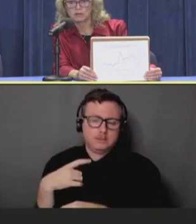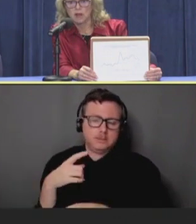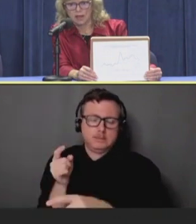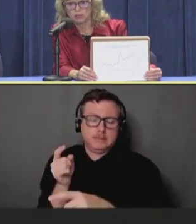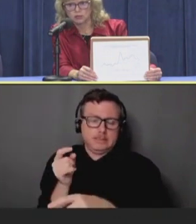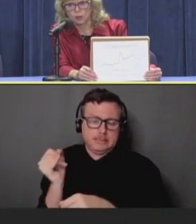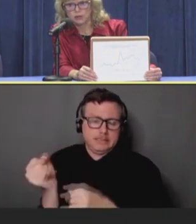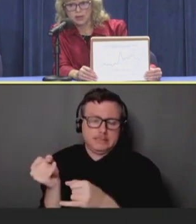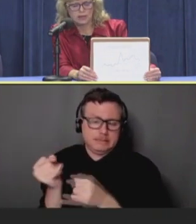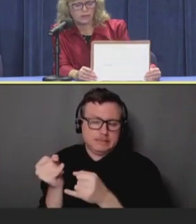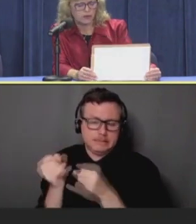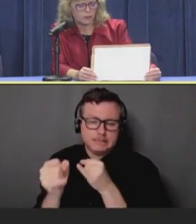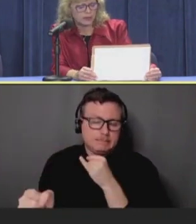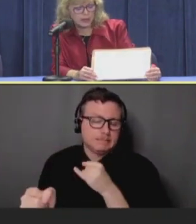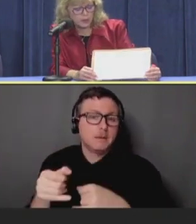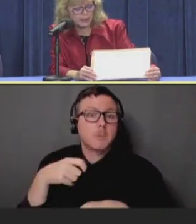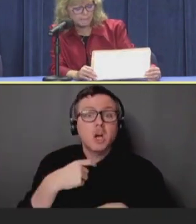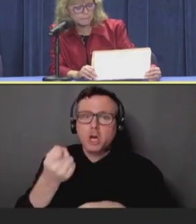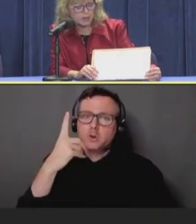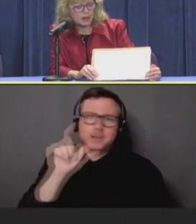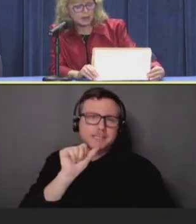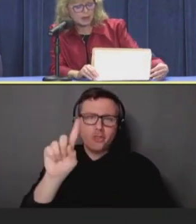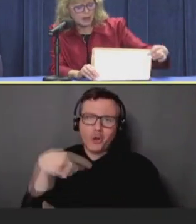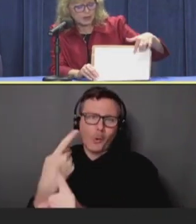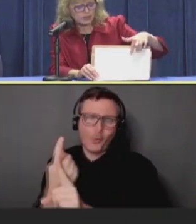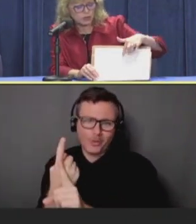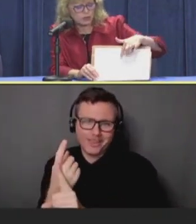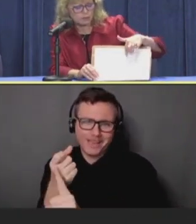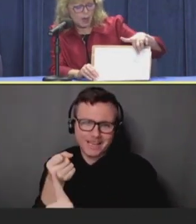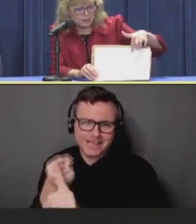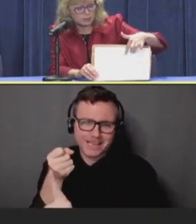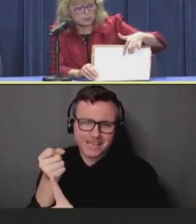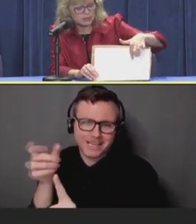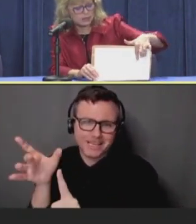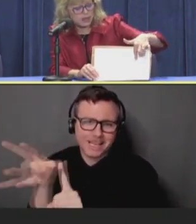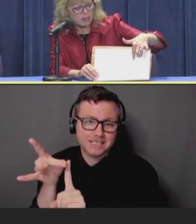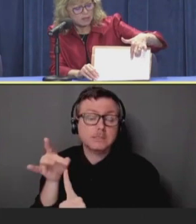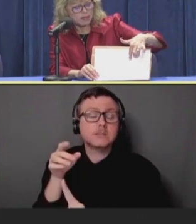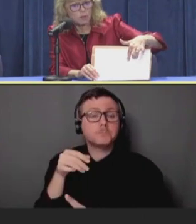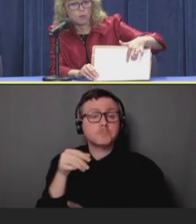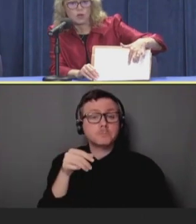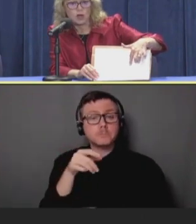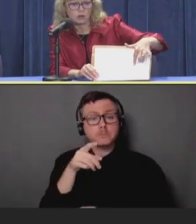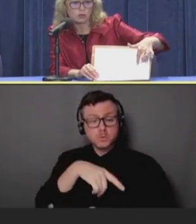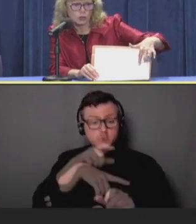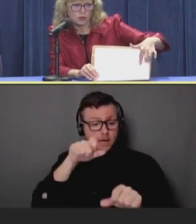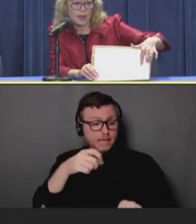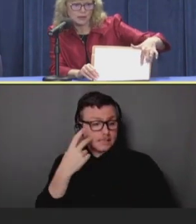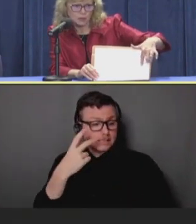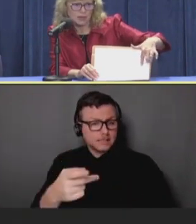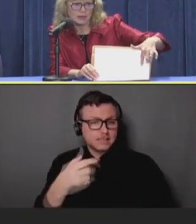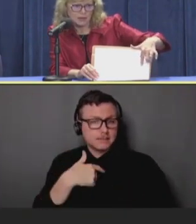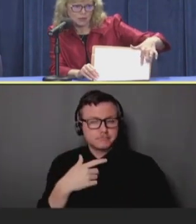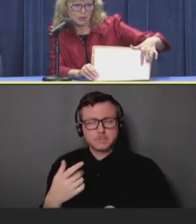not just one case out there. But anyway. But as you can possibly see, we've gone sort of back to the baseline already.